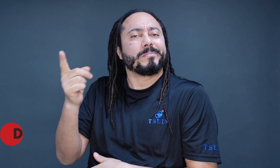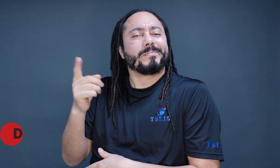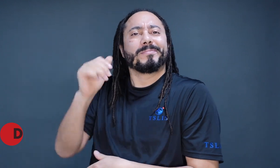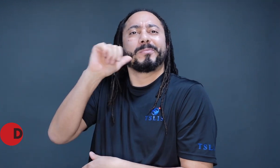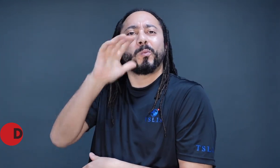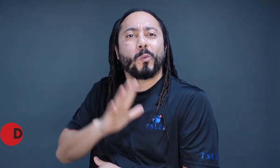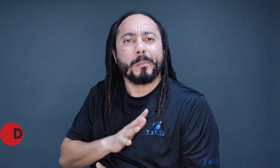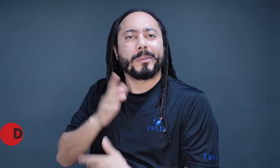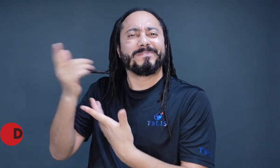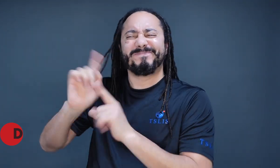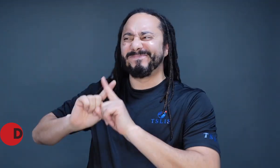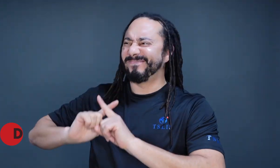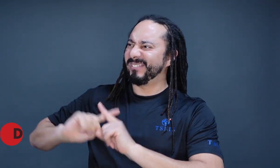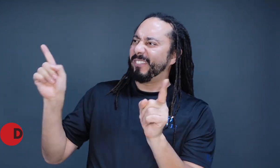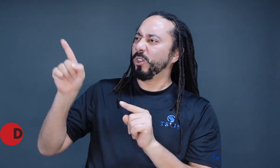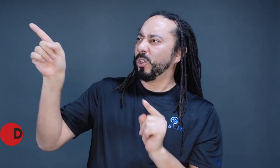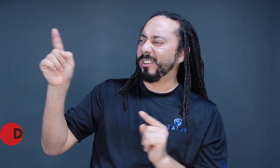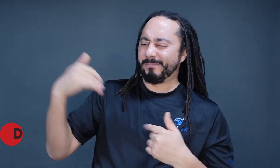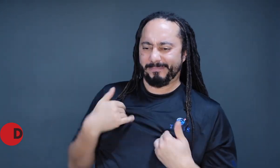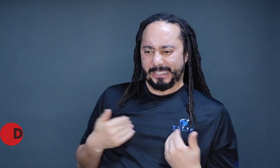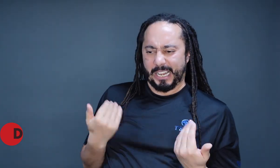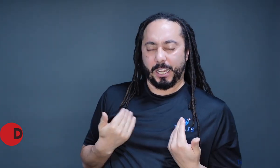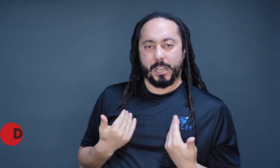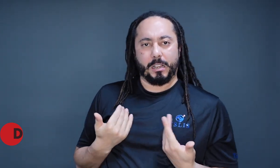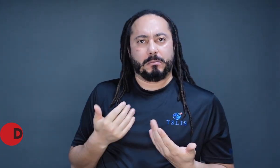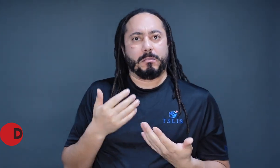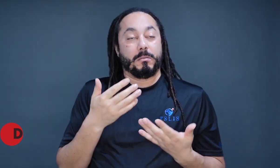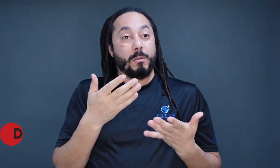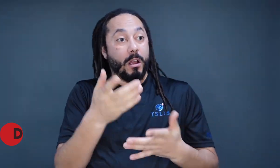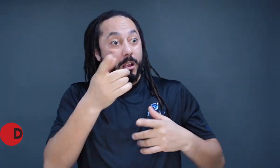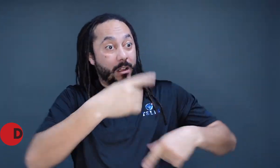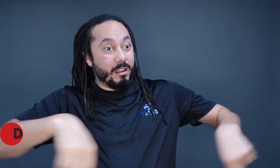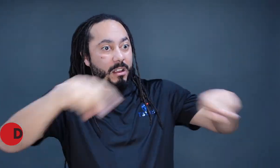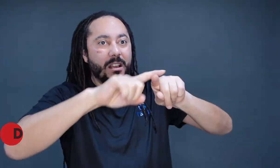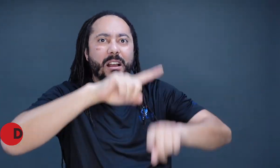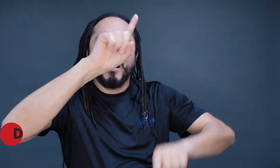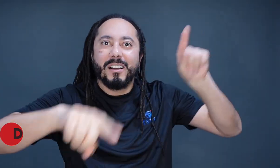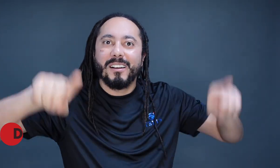diverse and like me, this was so cool. I started picking